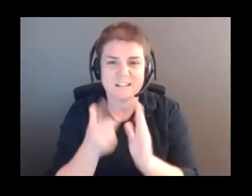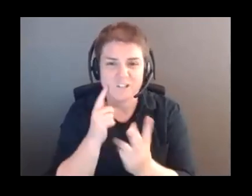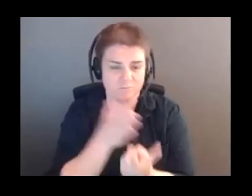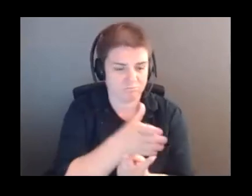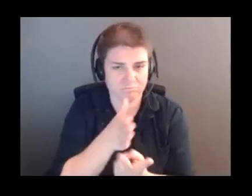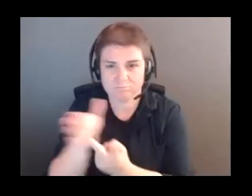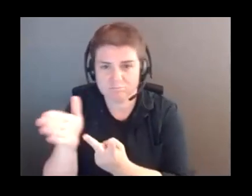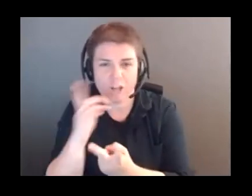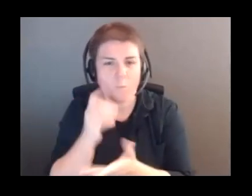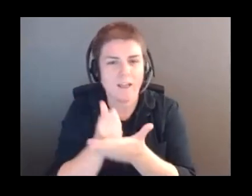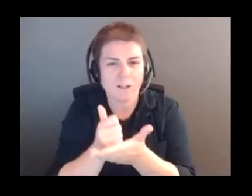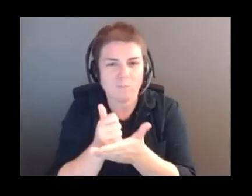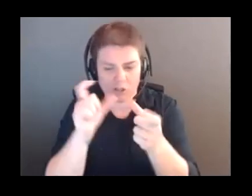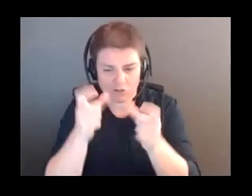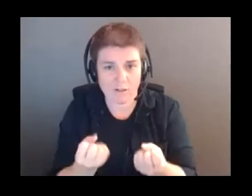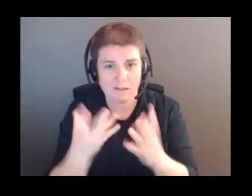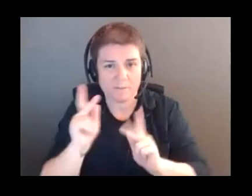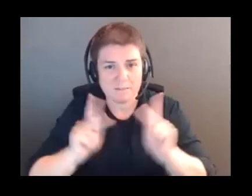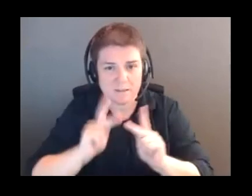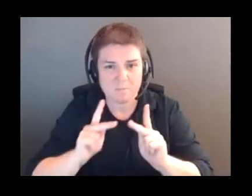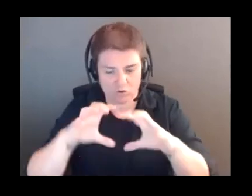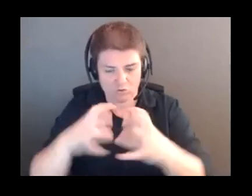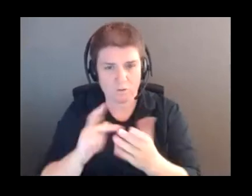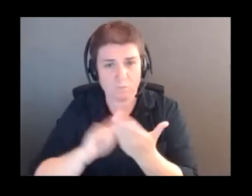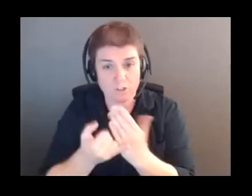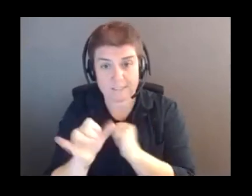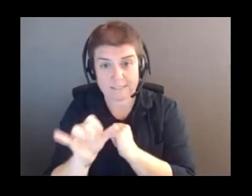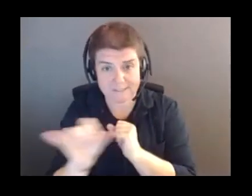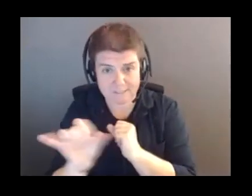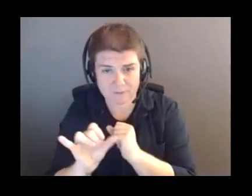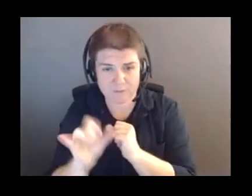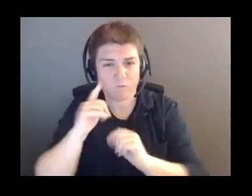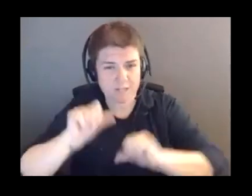volume by grouping projects that are similar together in assessment and to have criteria